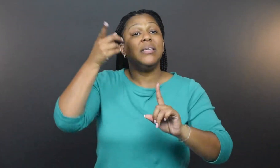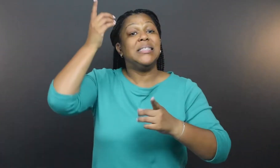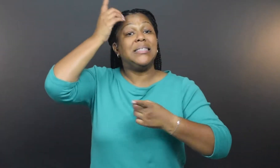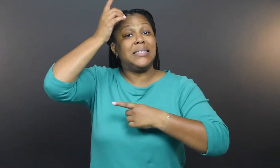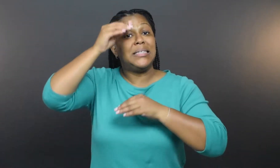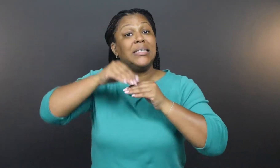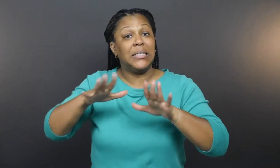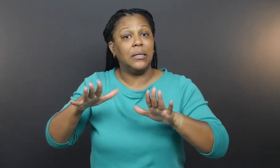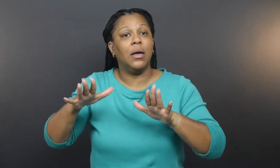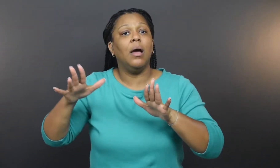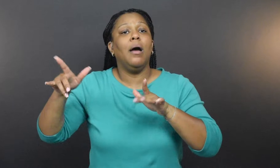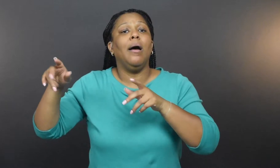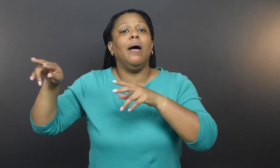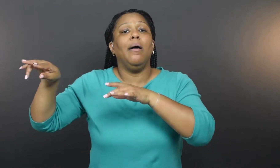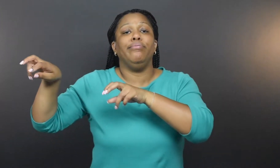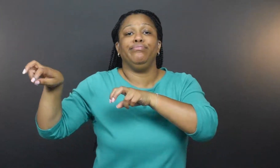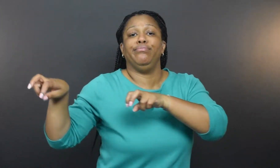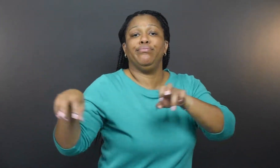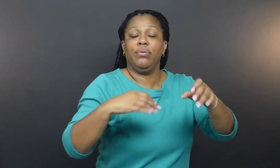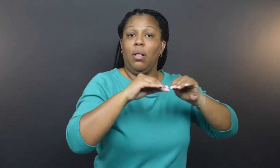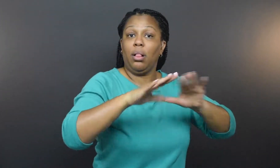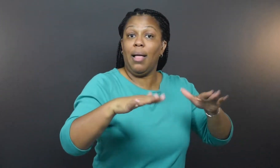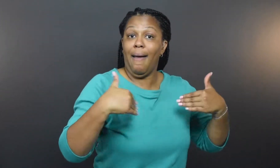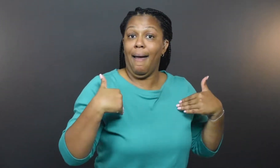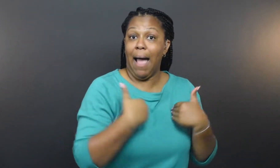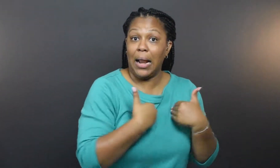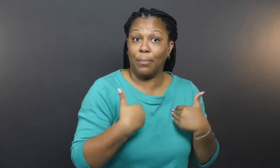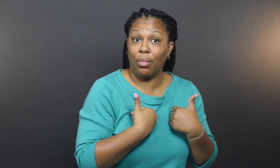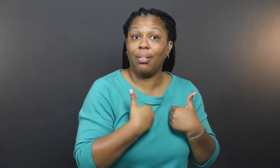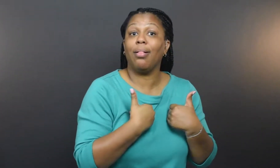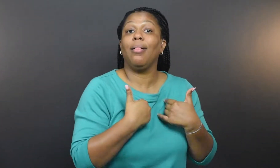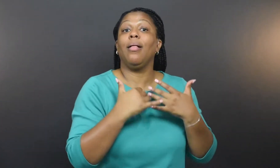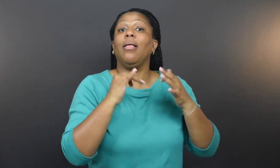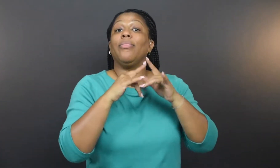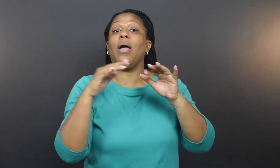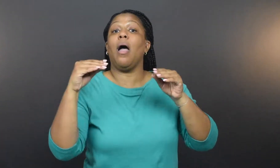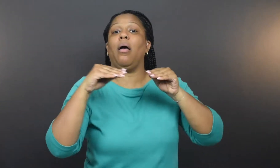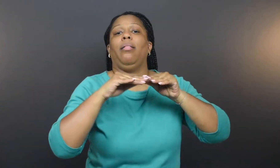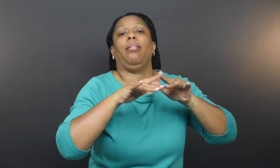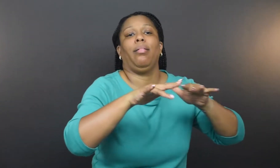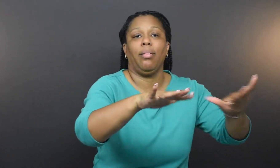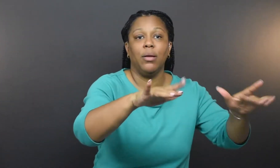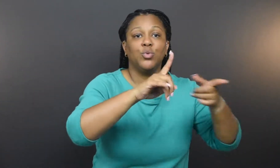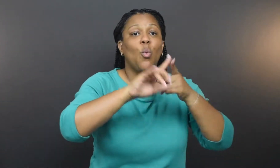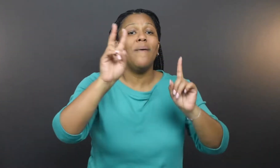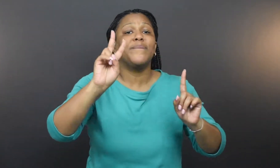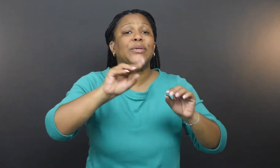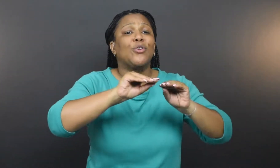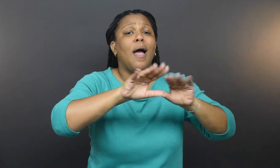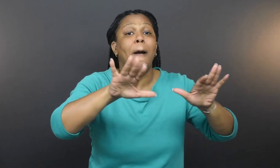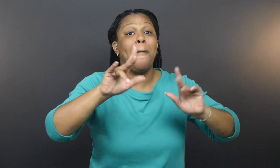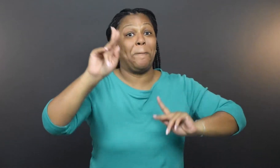the abundance and distribution of animal reservoirs, the presence of suitable habitat